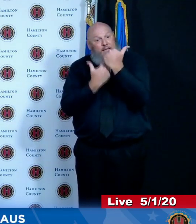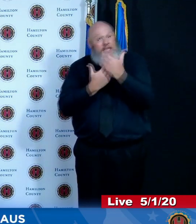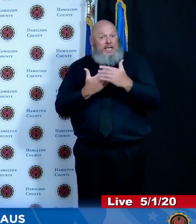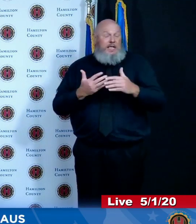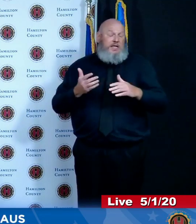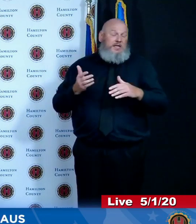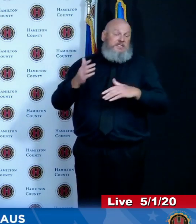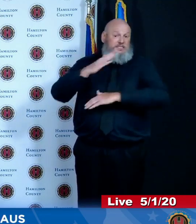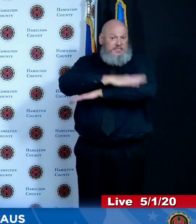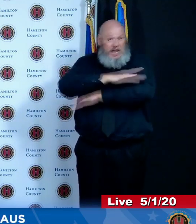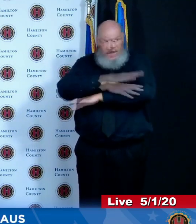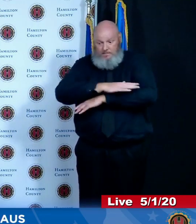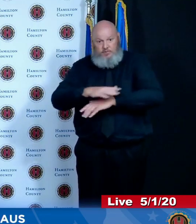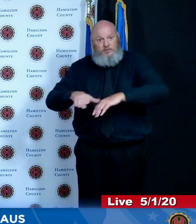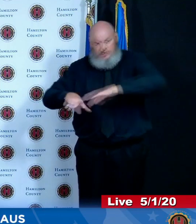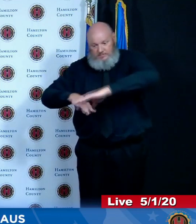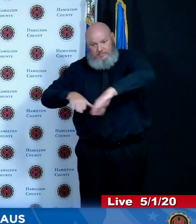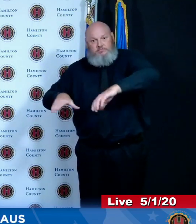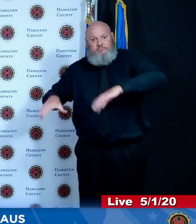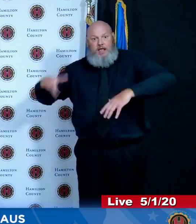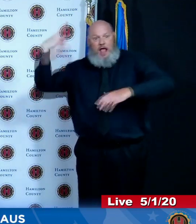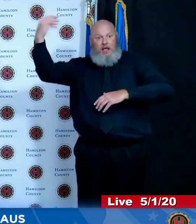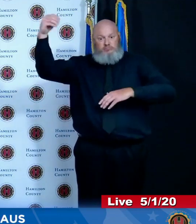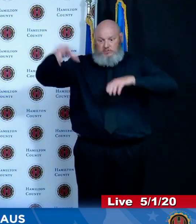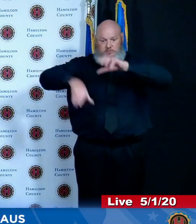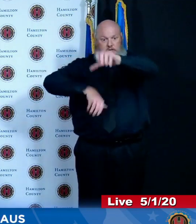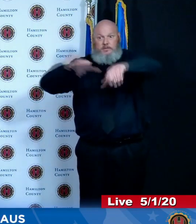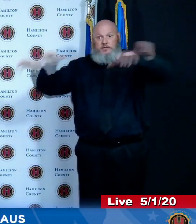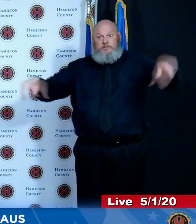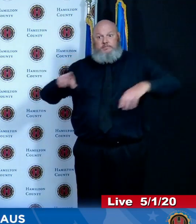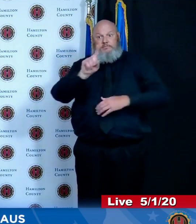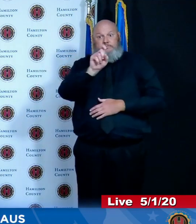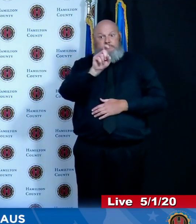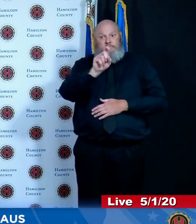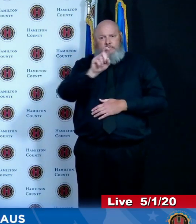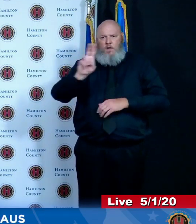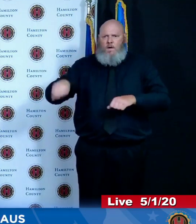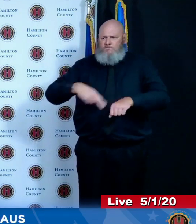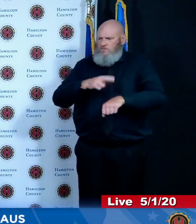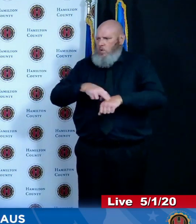their own with social distancing of course thank you for your time and so I